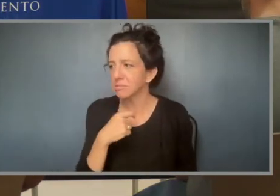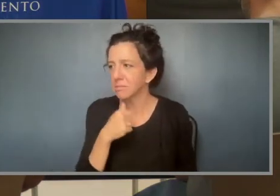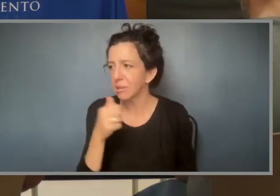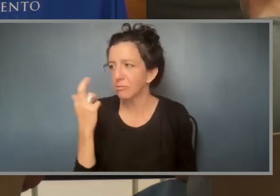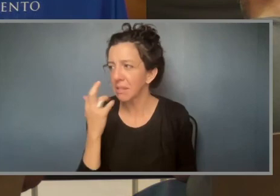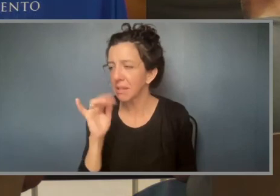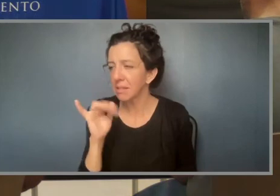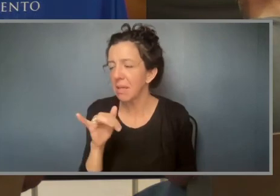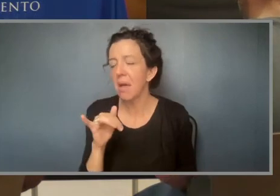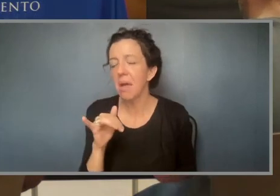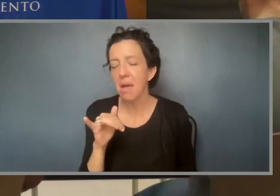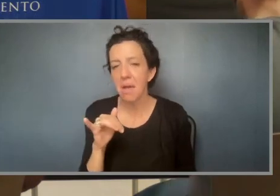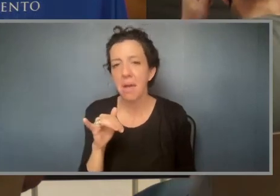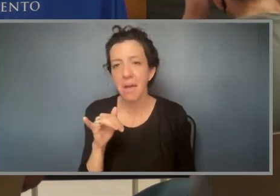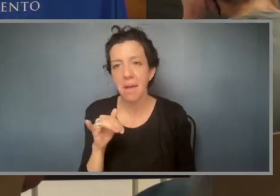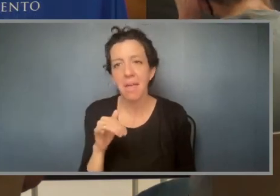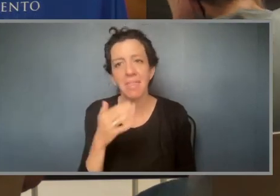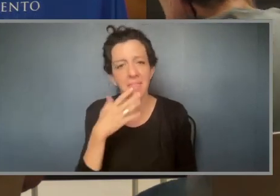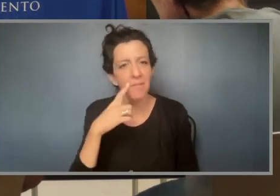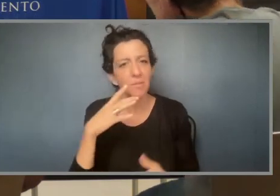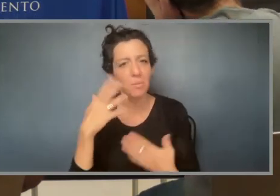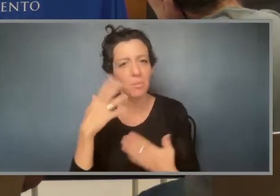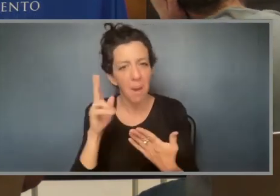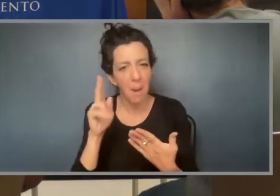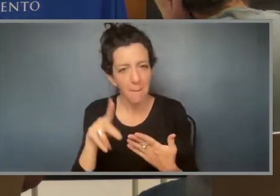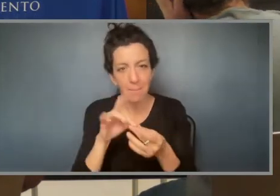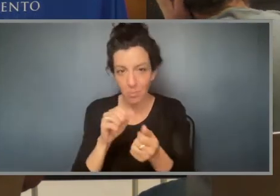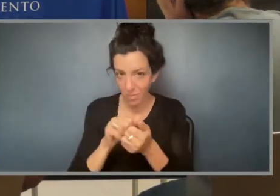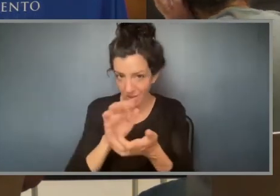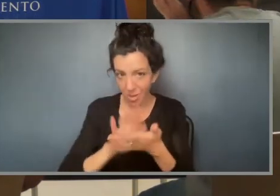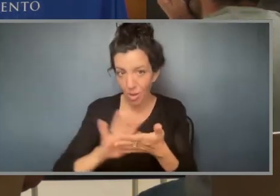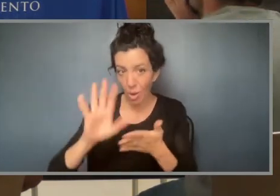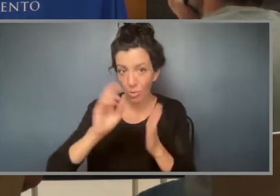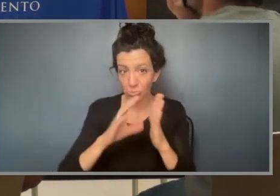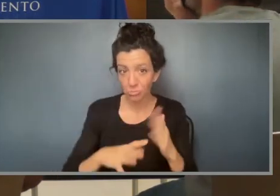Studio: Great question yeah interesting yeah great i'm glad you brought that up about the yeah what did with college